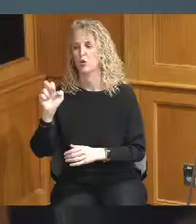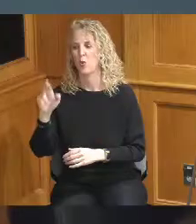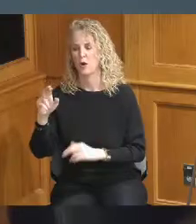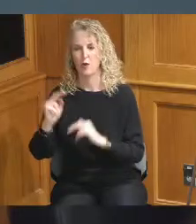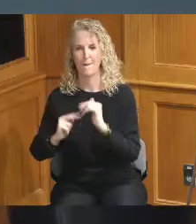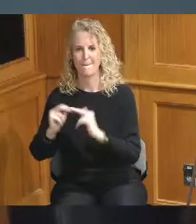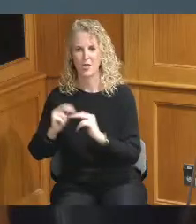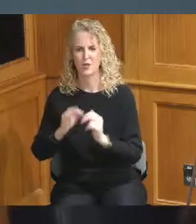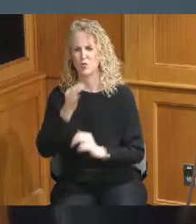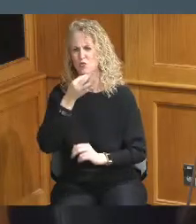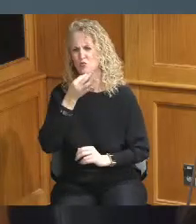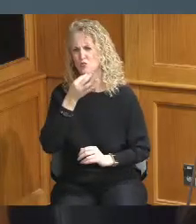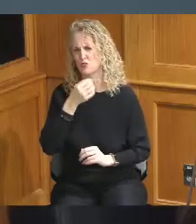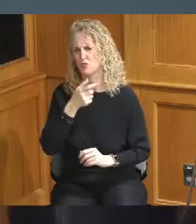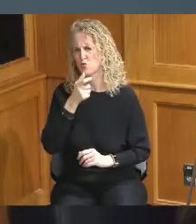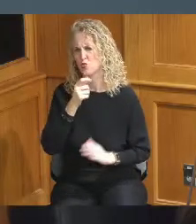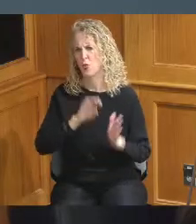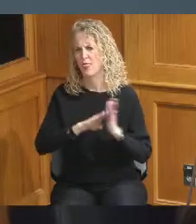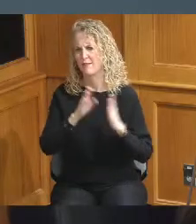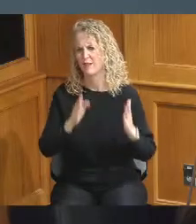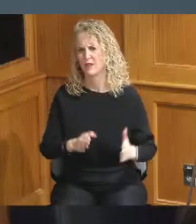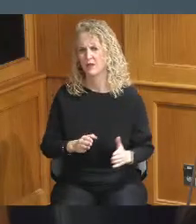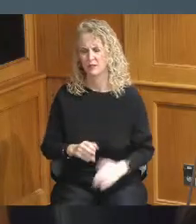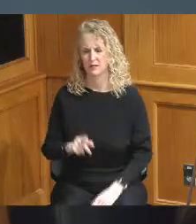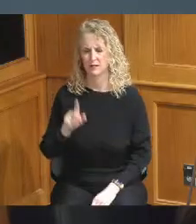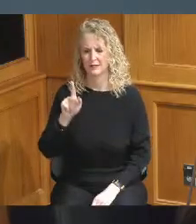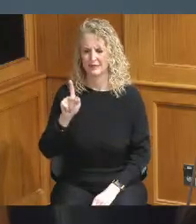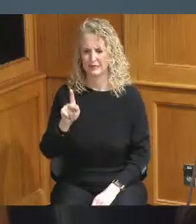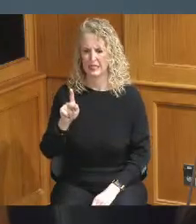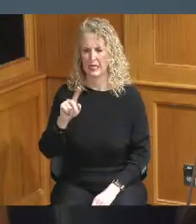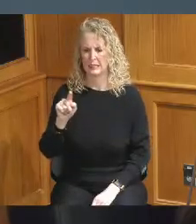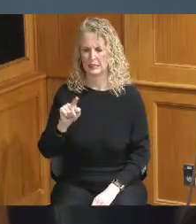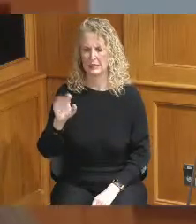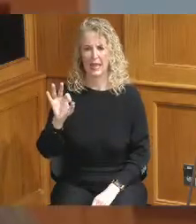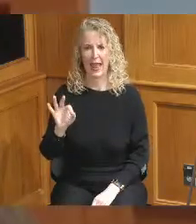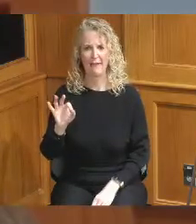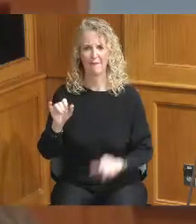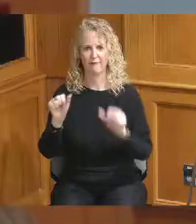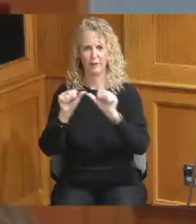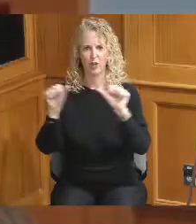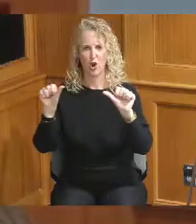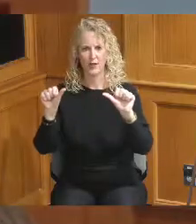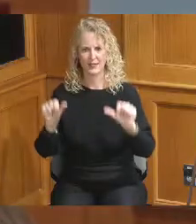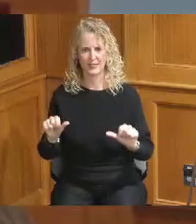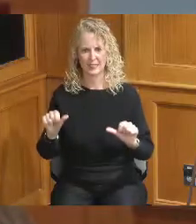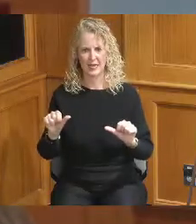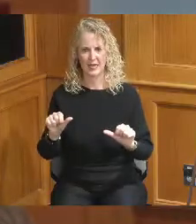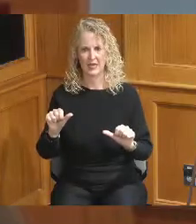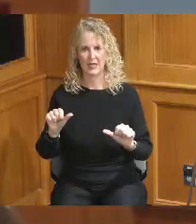project do you do you know K kzf is the architect and and Monarch Construction is responsible